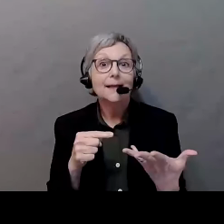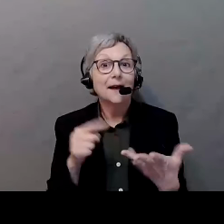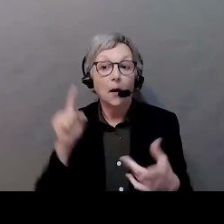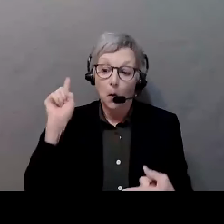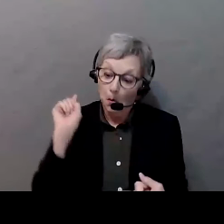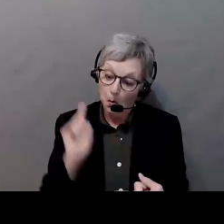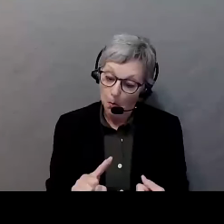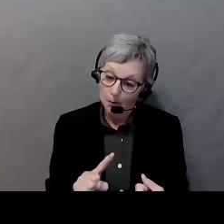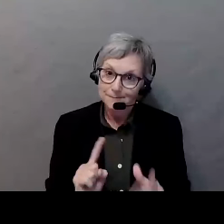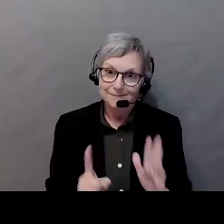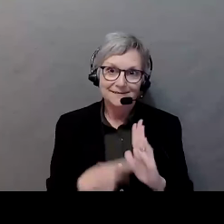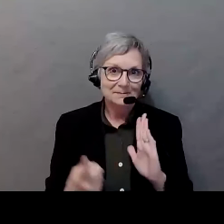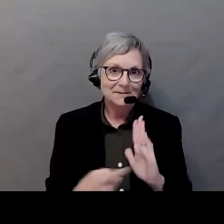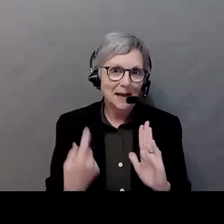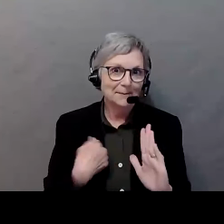INSURANCE COMPANIES, WHICH IS A GREAT FEELING.